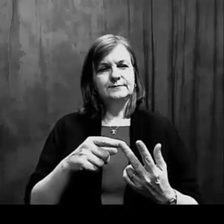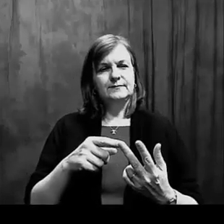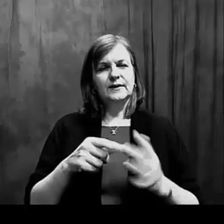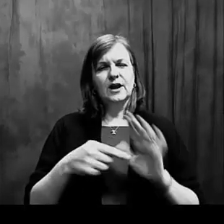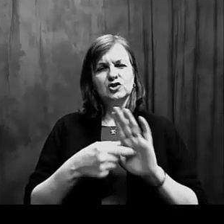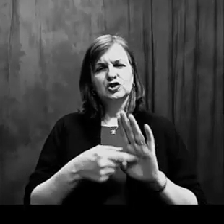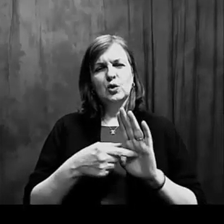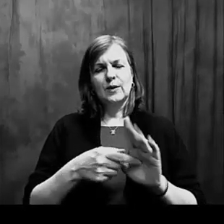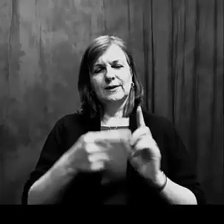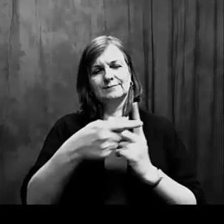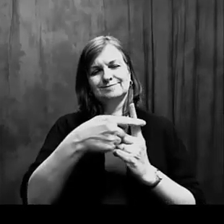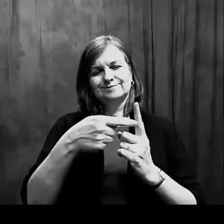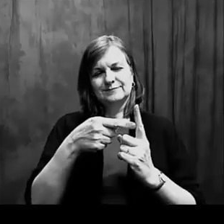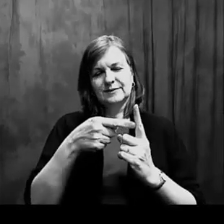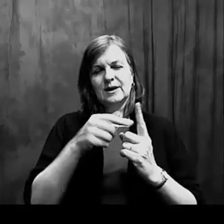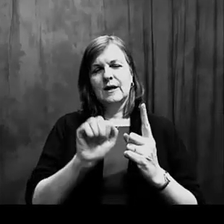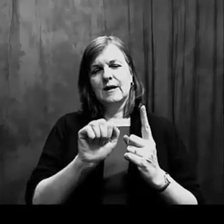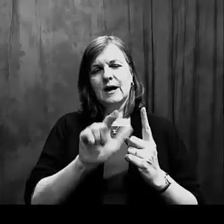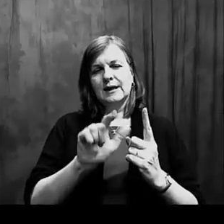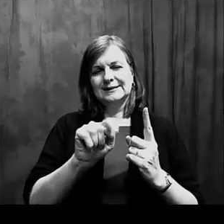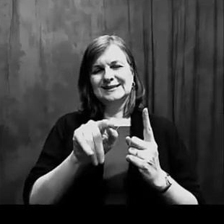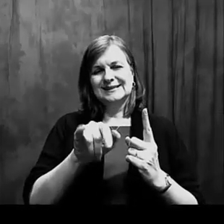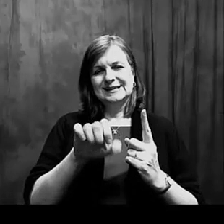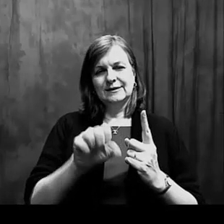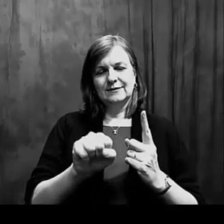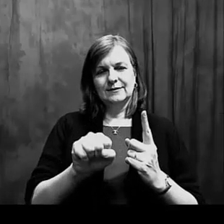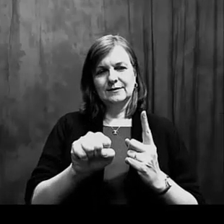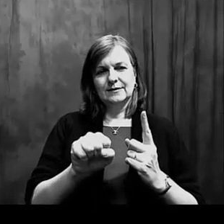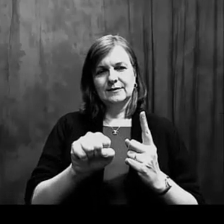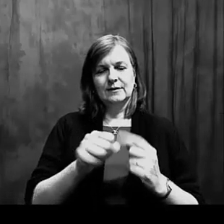so if you actually look at it in chromosome form and take away all of the